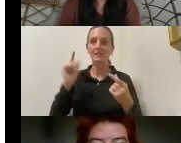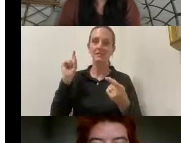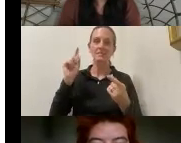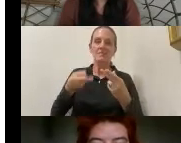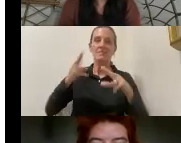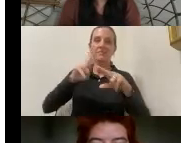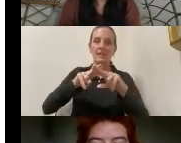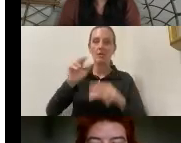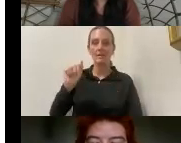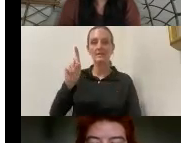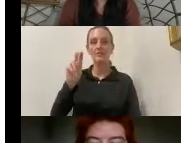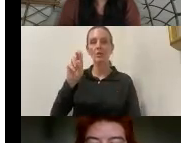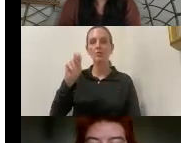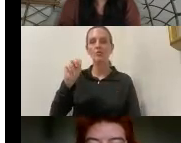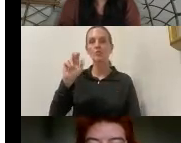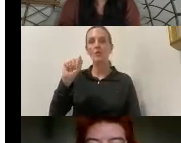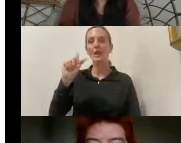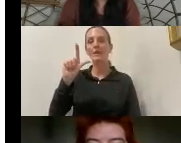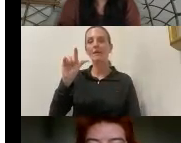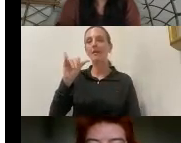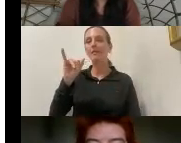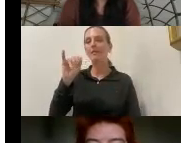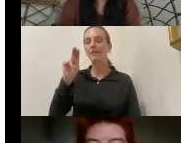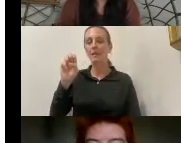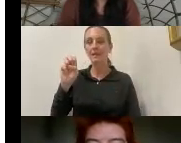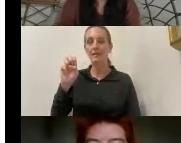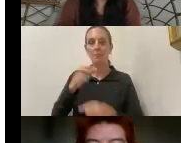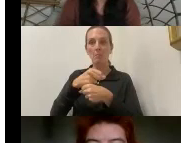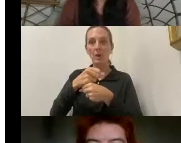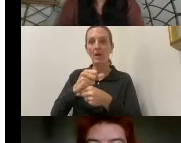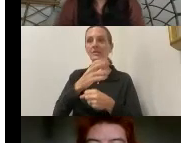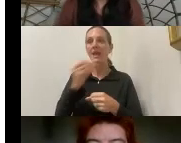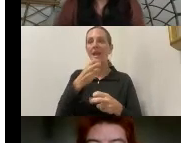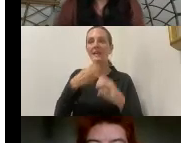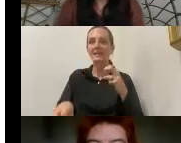difficult emotion regulation, and then difficulty remembering things.